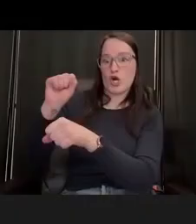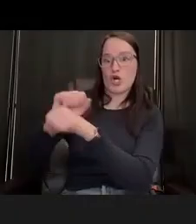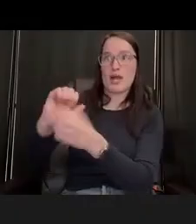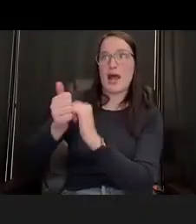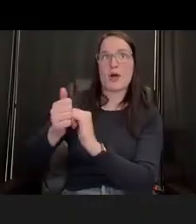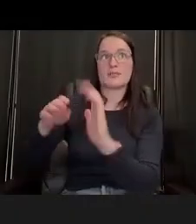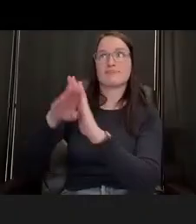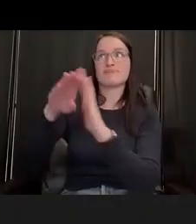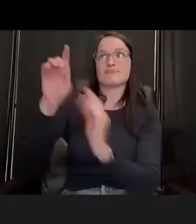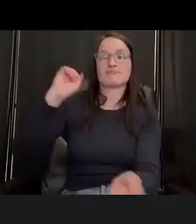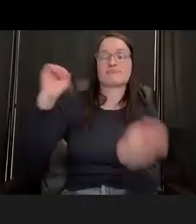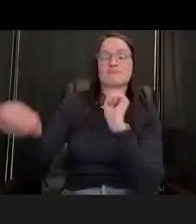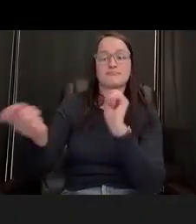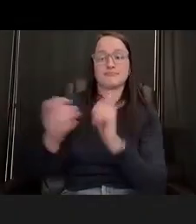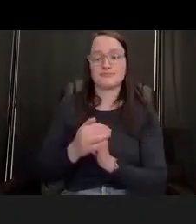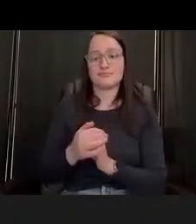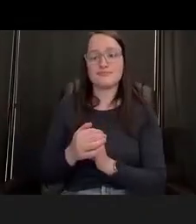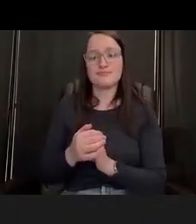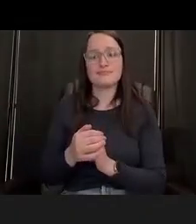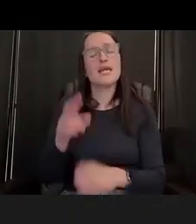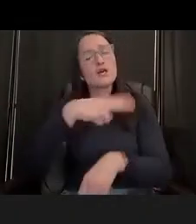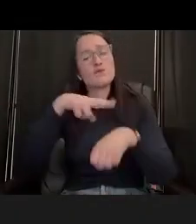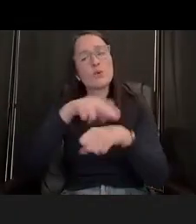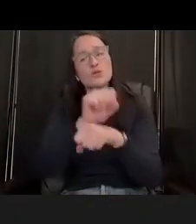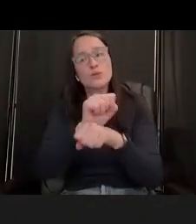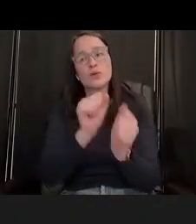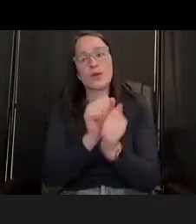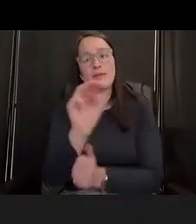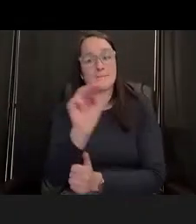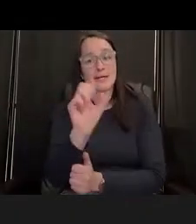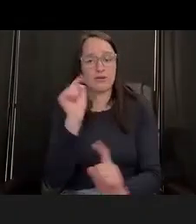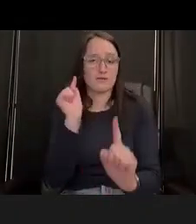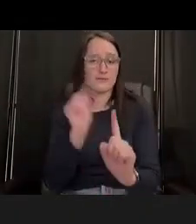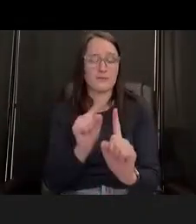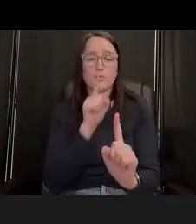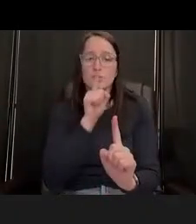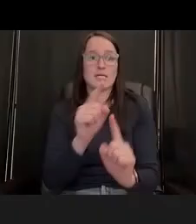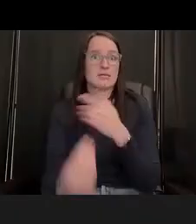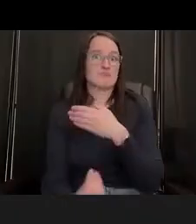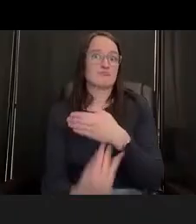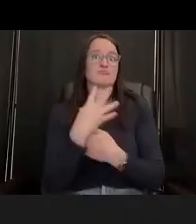certainly the work with Microsoft has been a big part of that across the decades as you'll see in